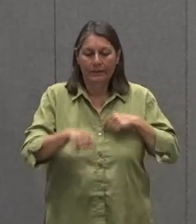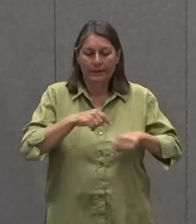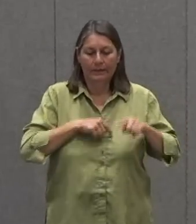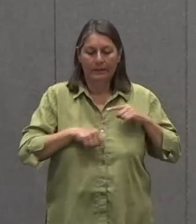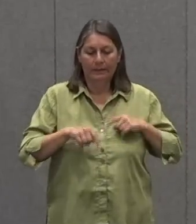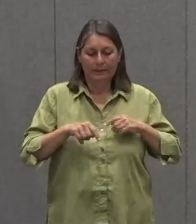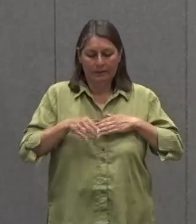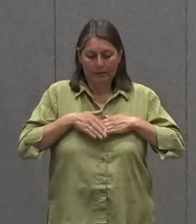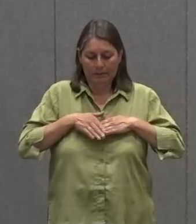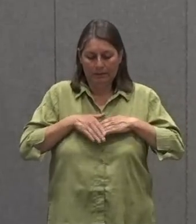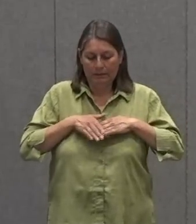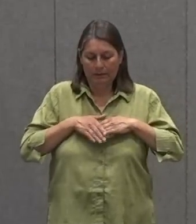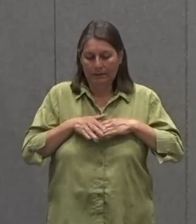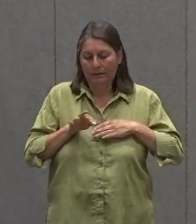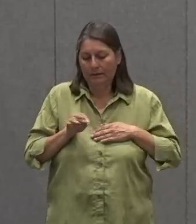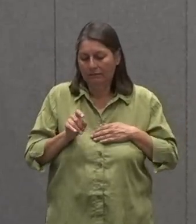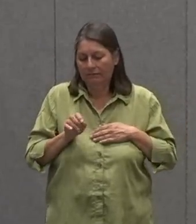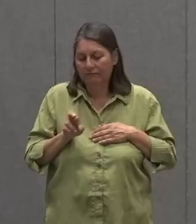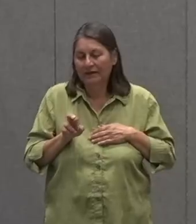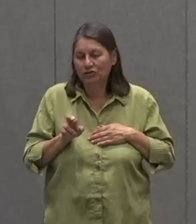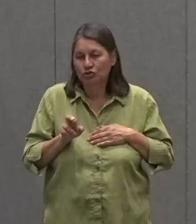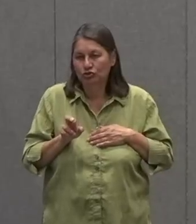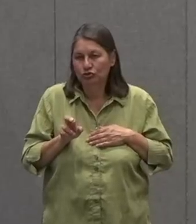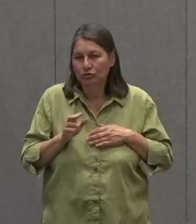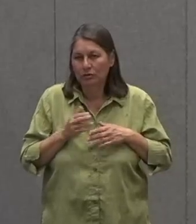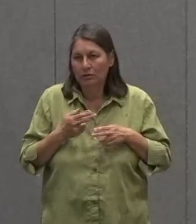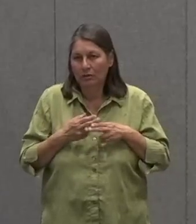'cause those pairs of factors would produce that product.